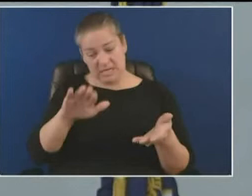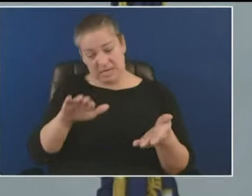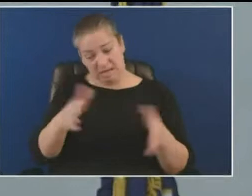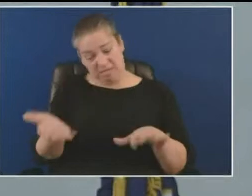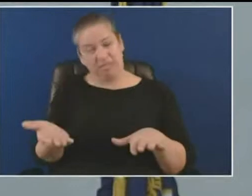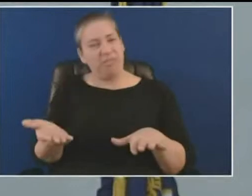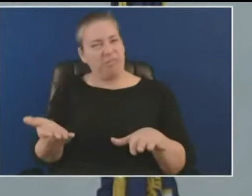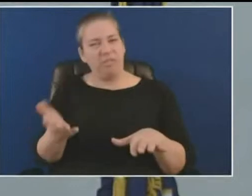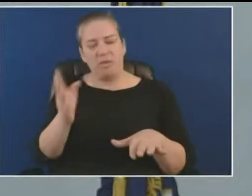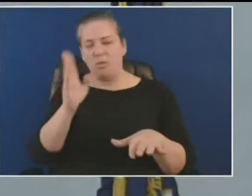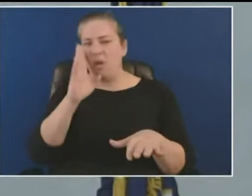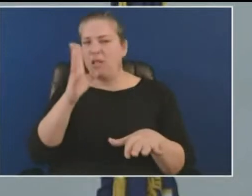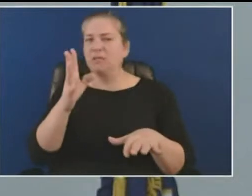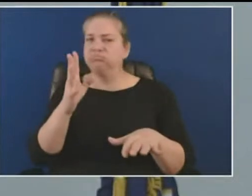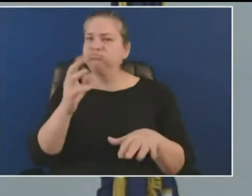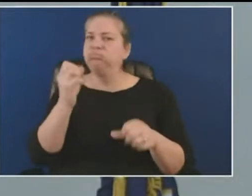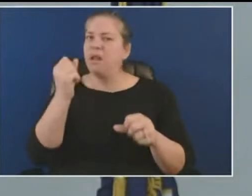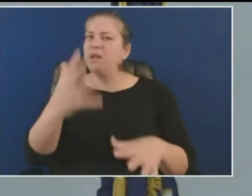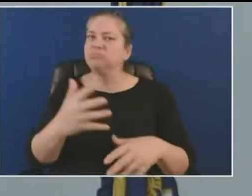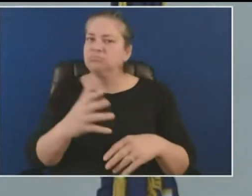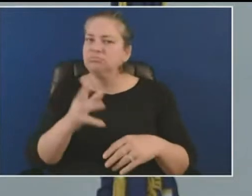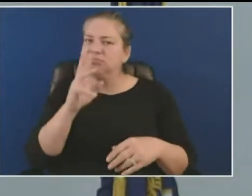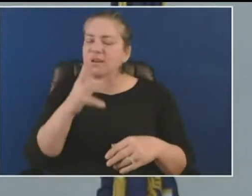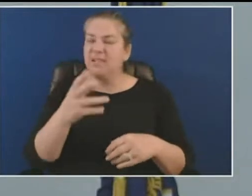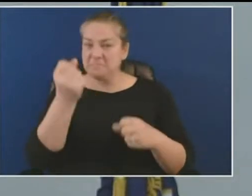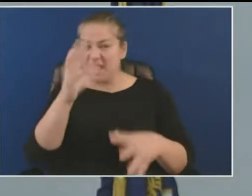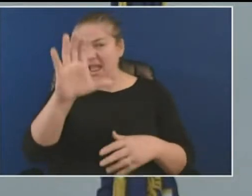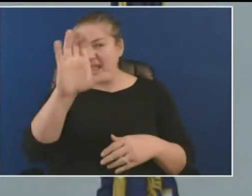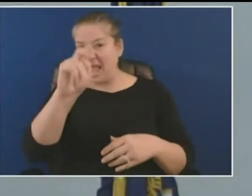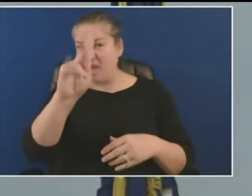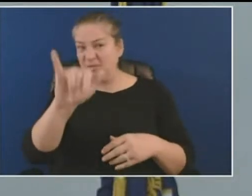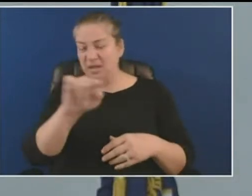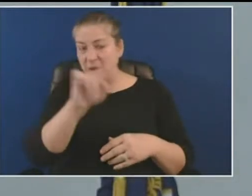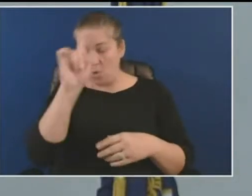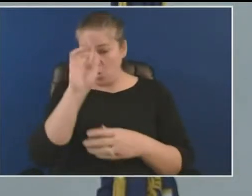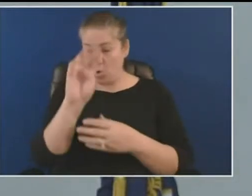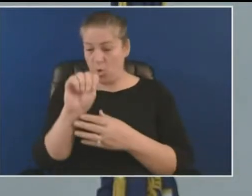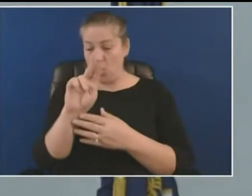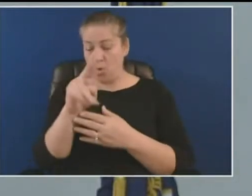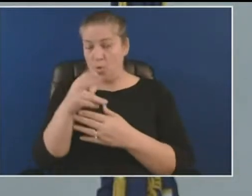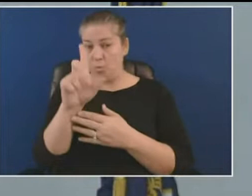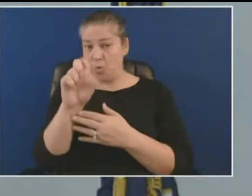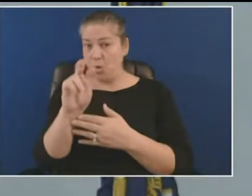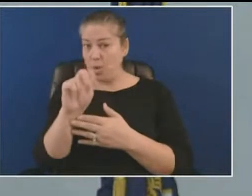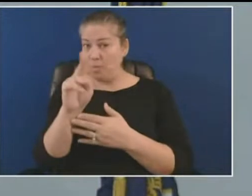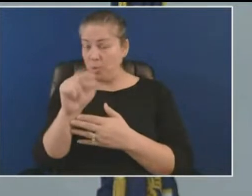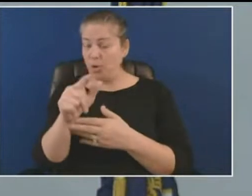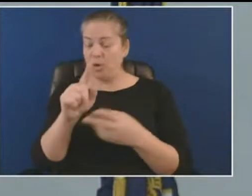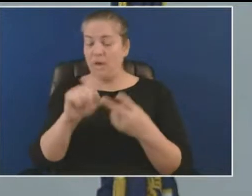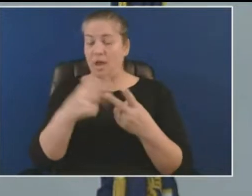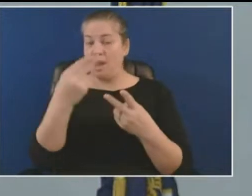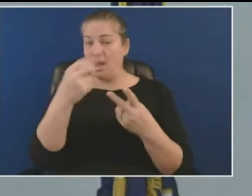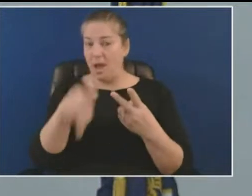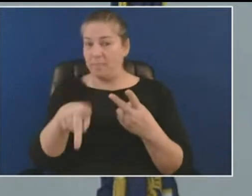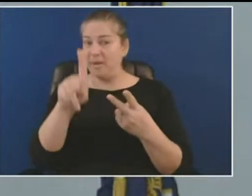Multiple counties I know. Muhlenberg I know Hopkins here, certainly graves,